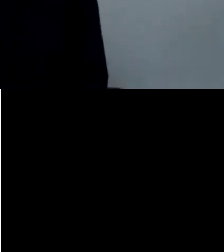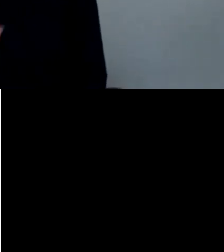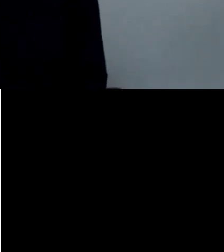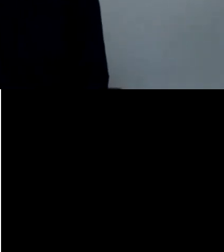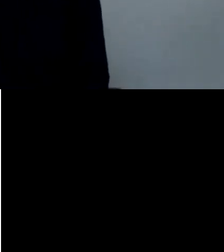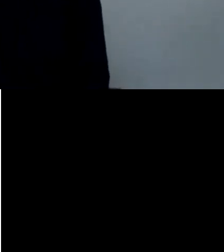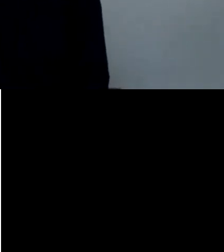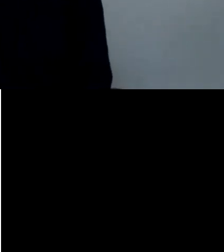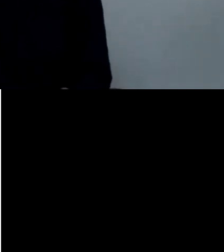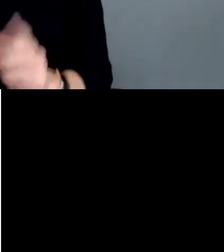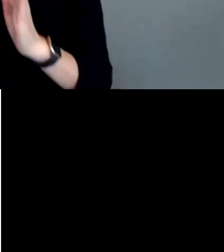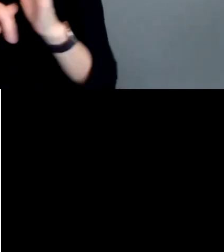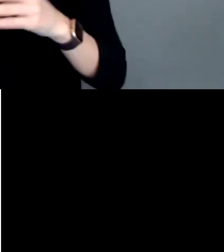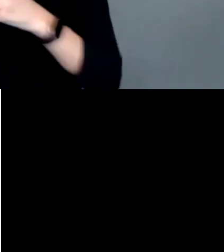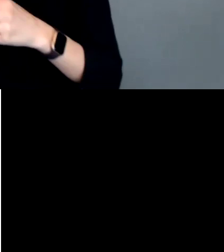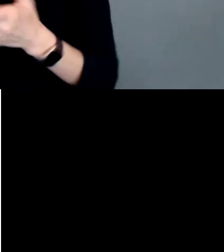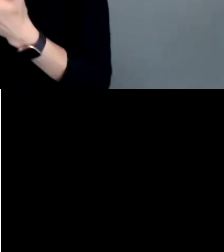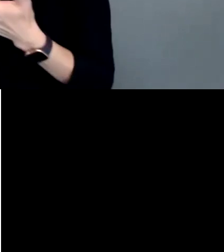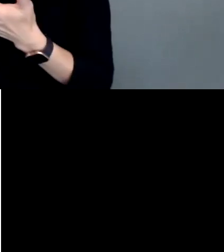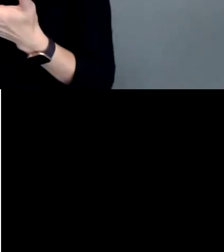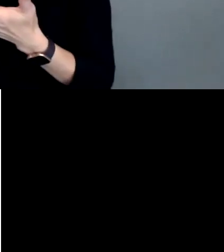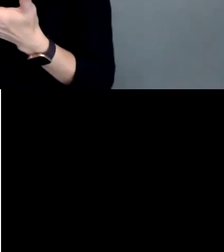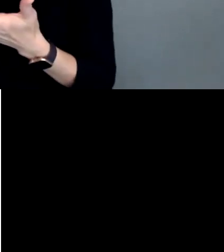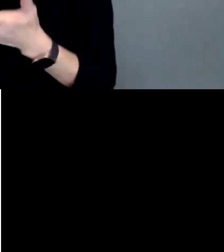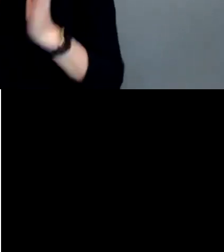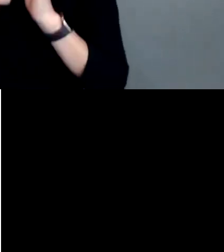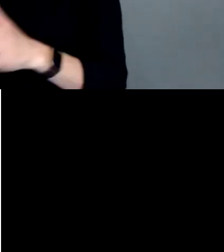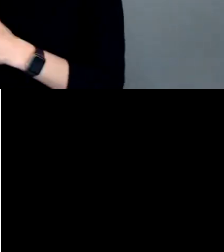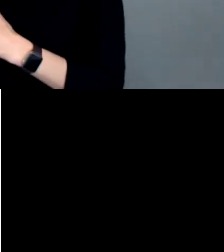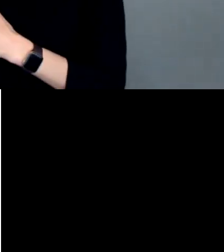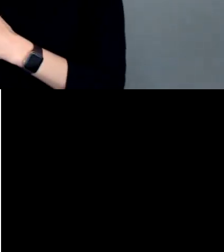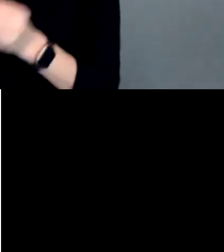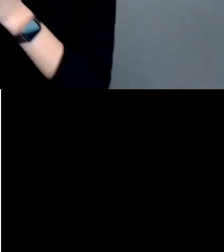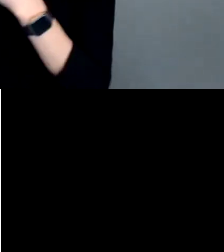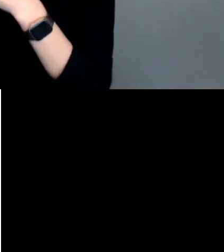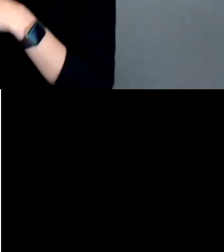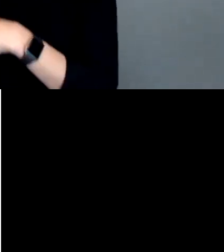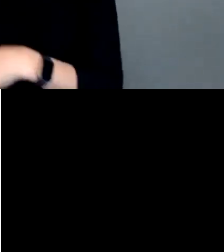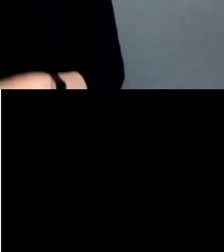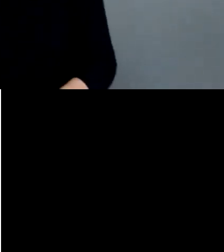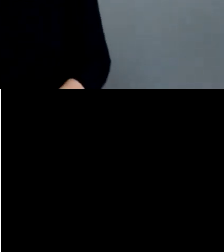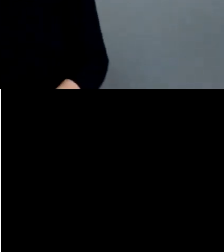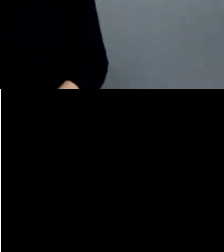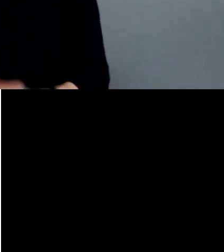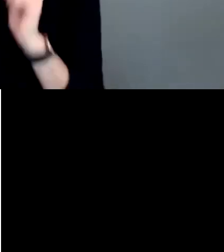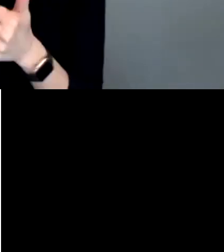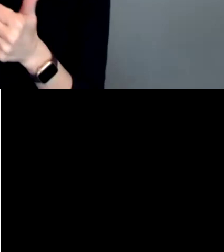in the resources in the hyperlink in the PowerPoint that you provided? Yes. >> Okay. Great.